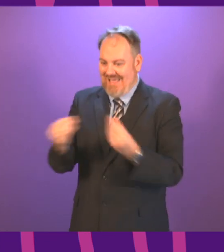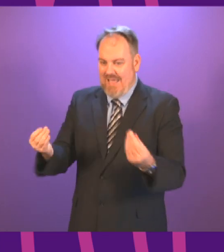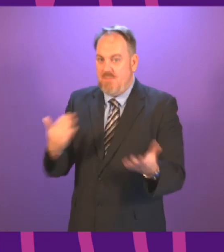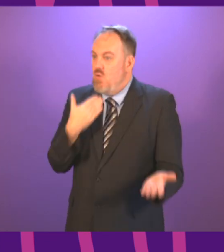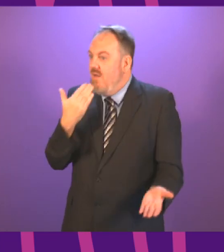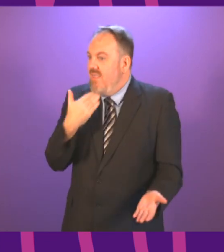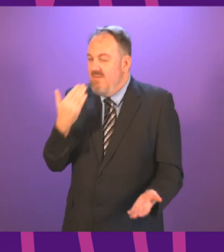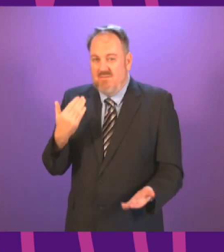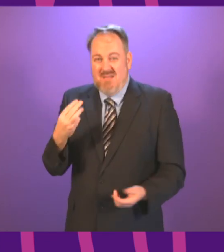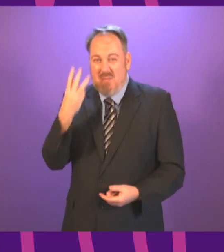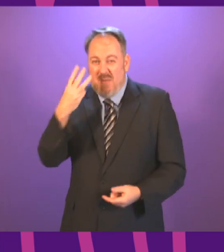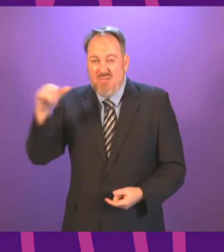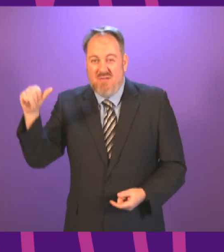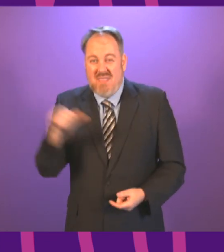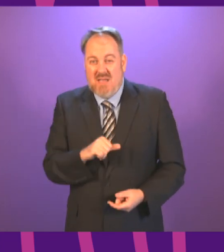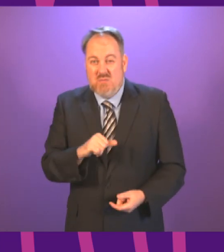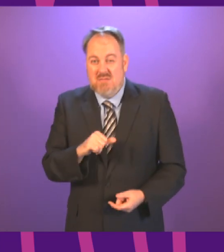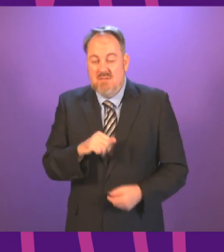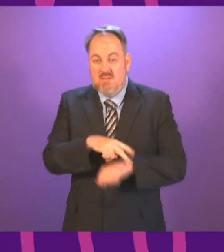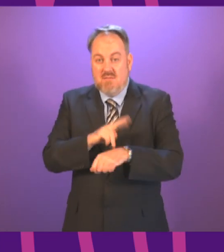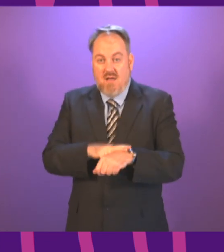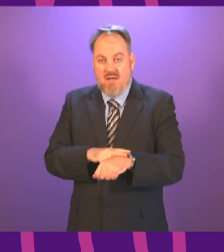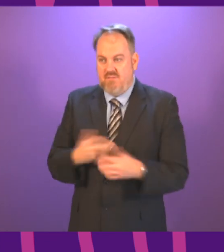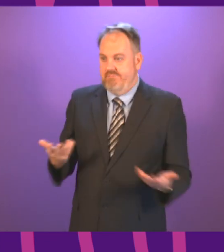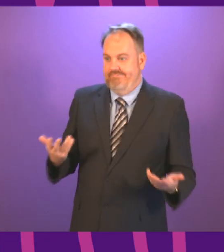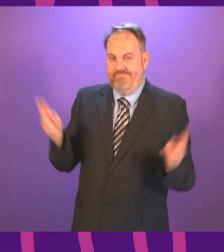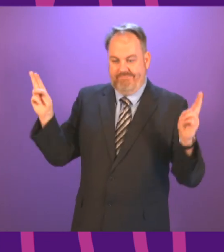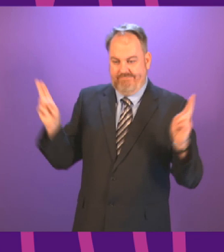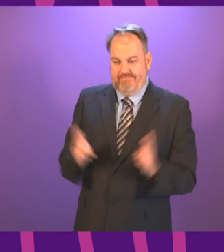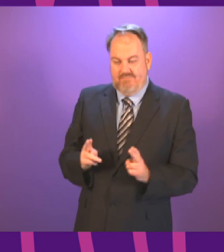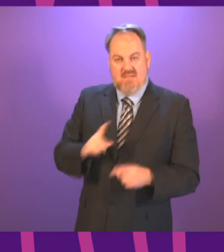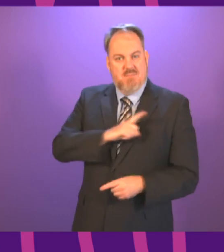leave a substantial gap, numbering some 3,000 people who will not be available to help in